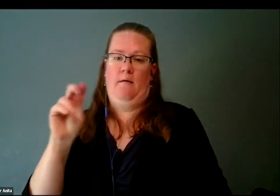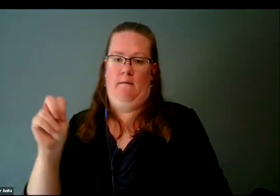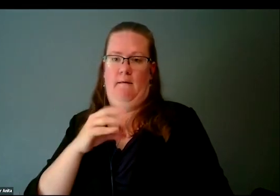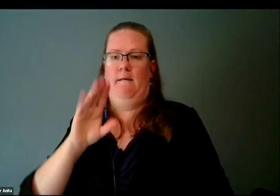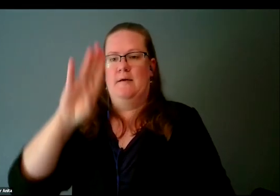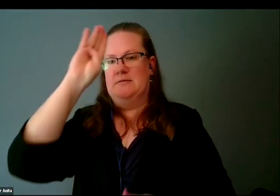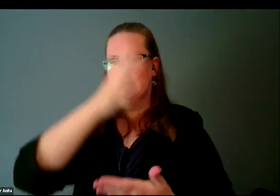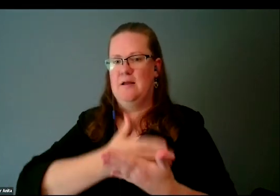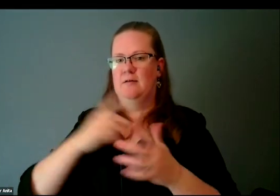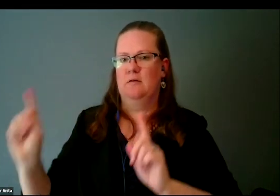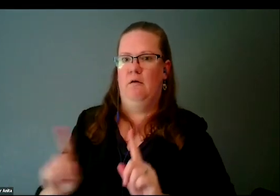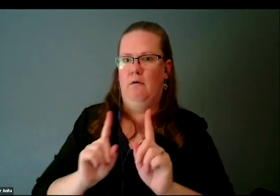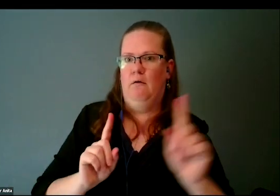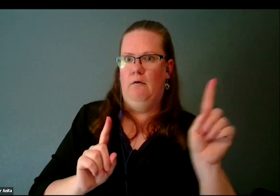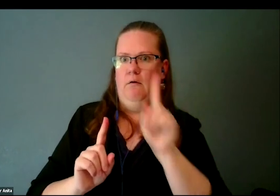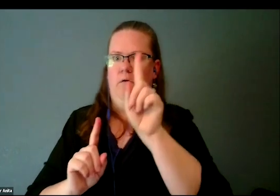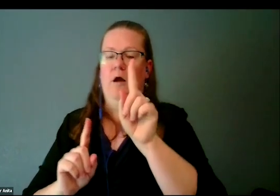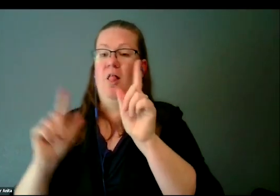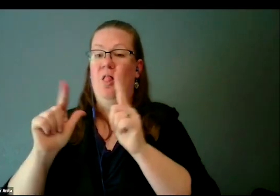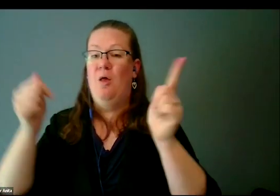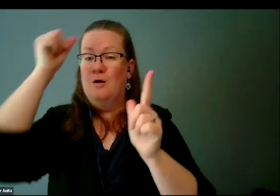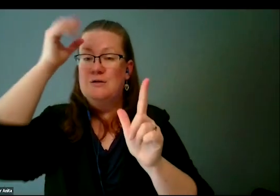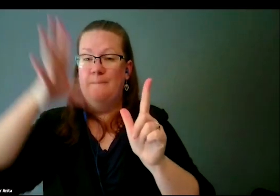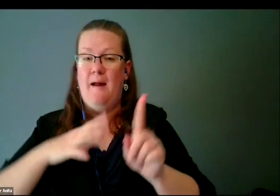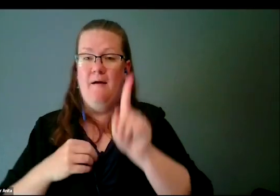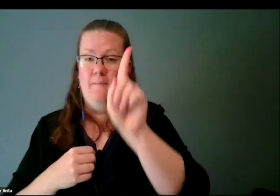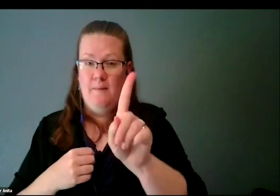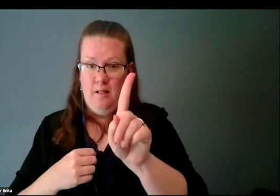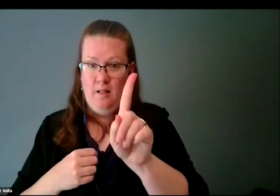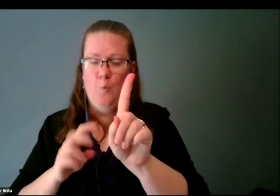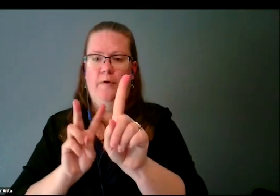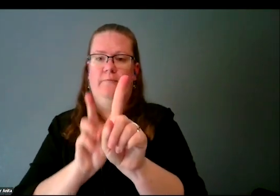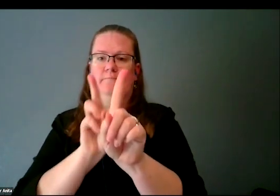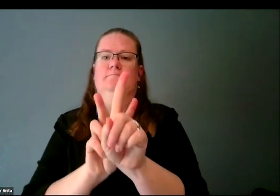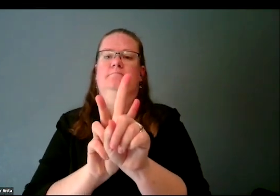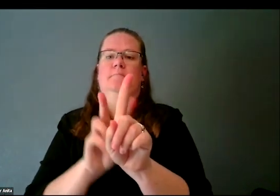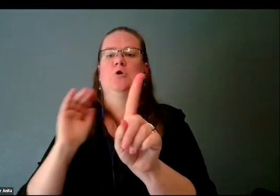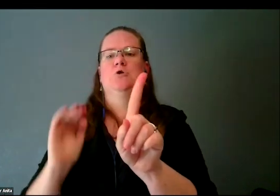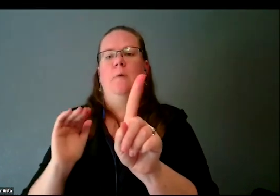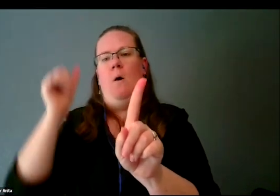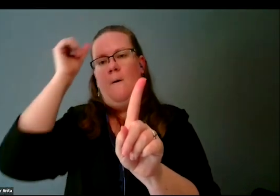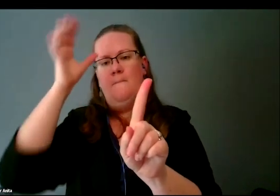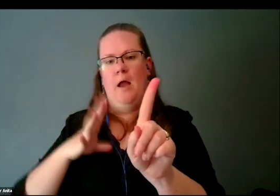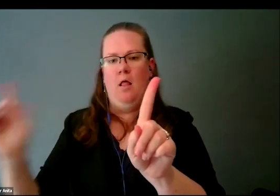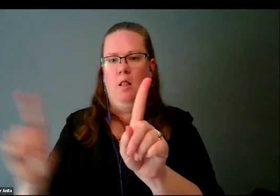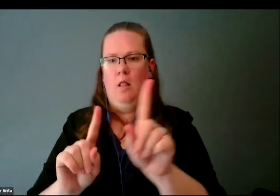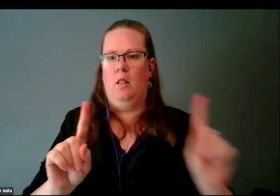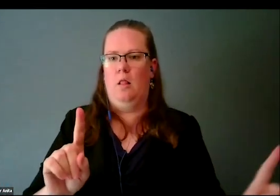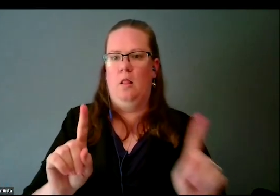This is a large male figure with two smaller male figures on either side of him and they're all wrapped up